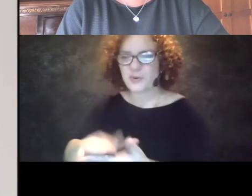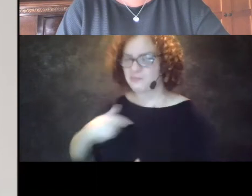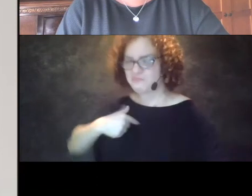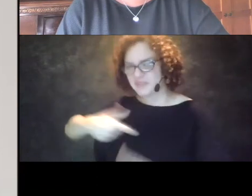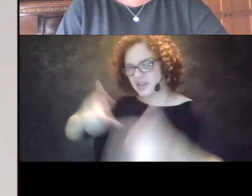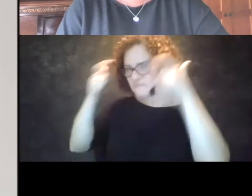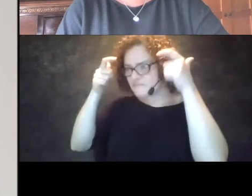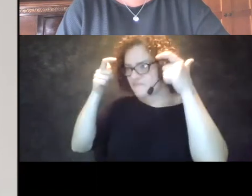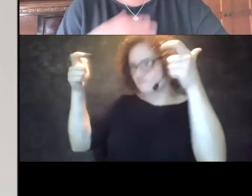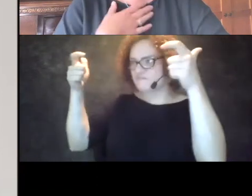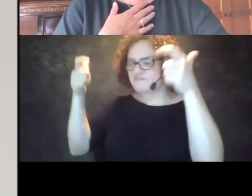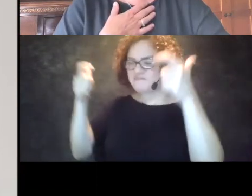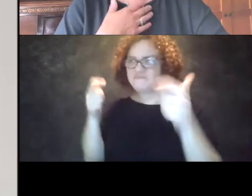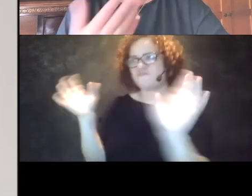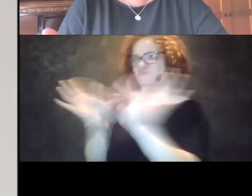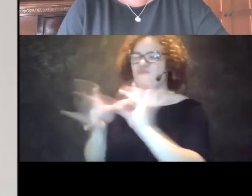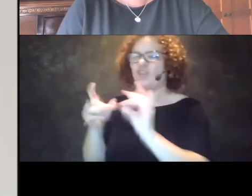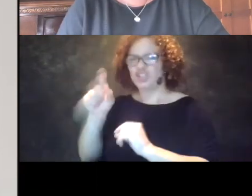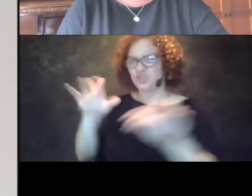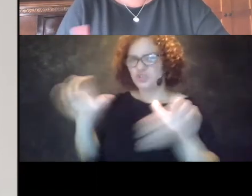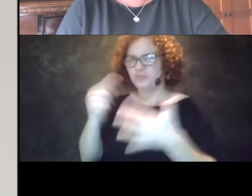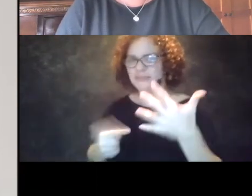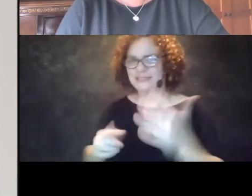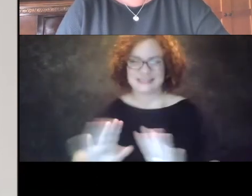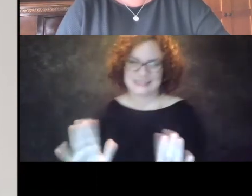Julie Maier: And I can appreciate that it's hard to wait. Like, if you're, if you're a